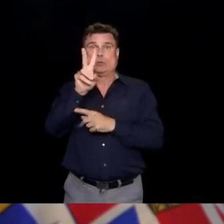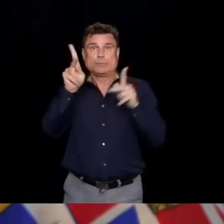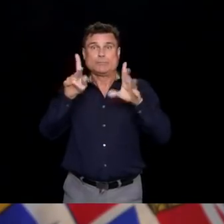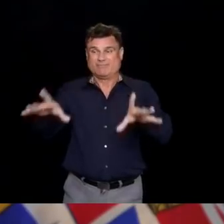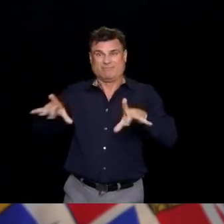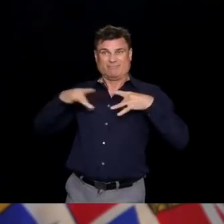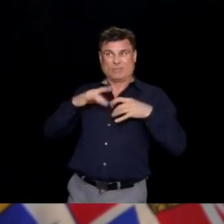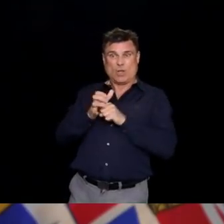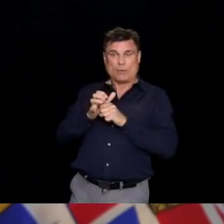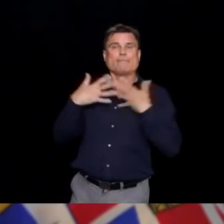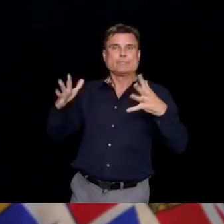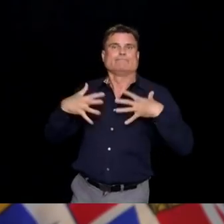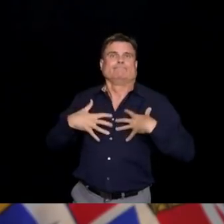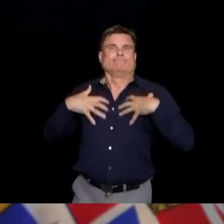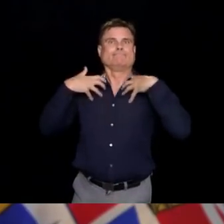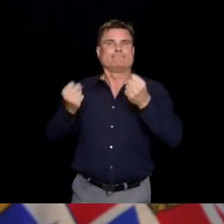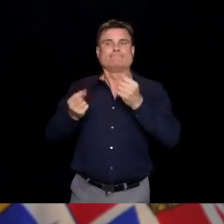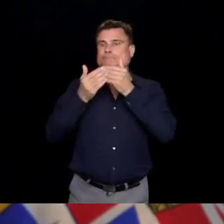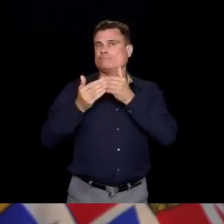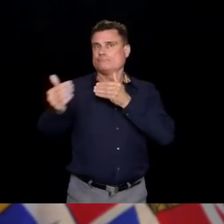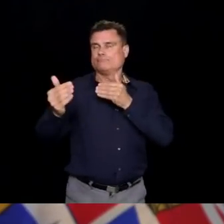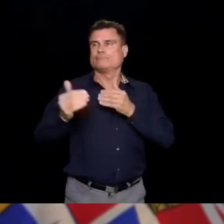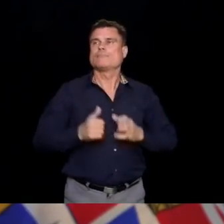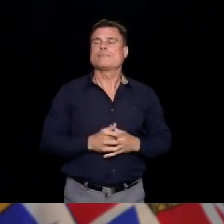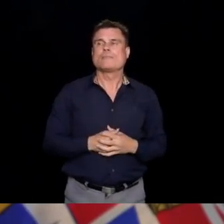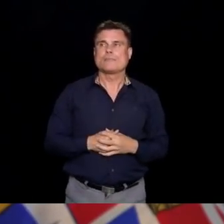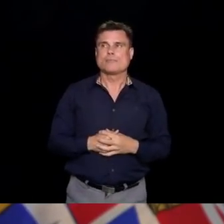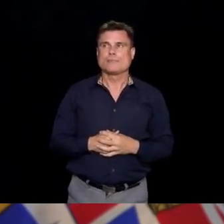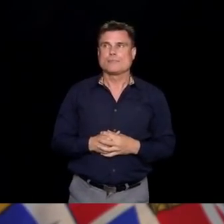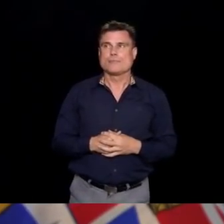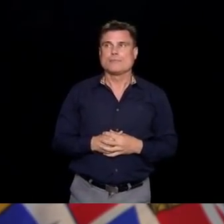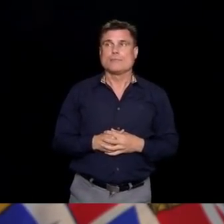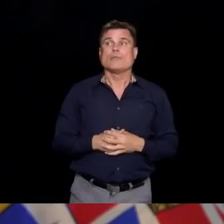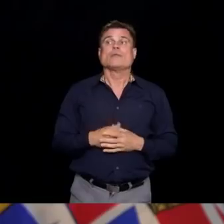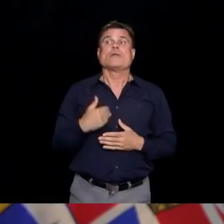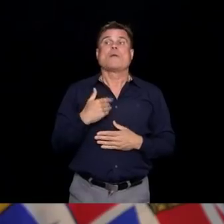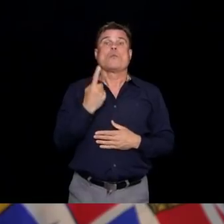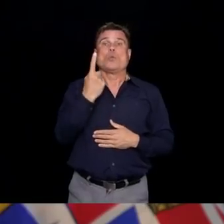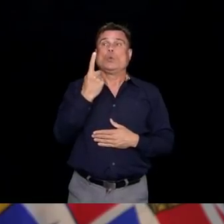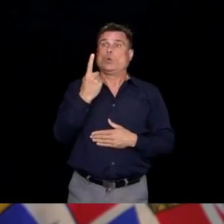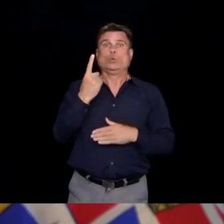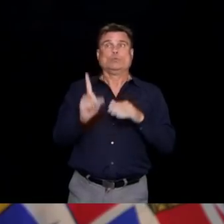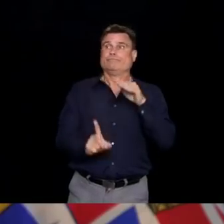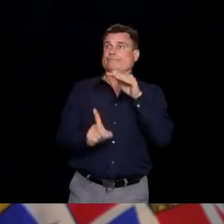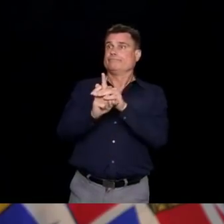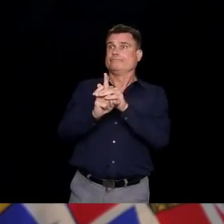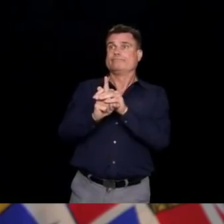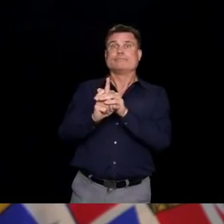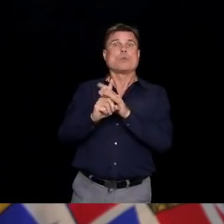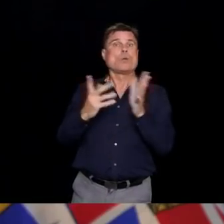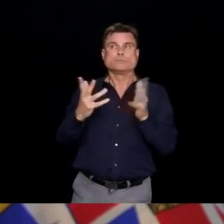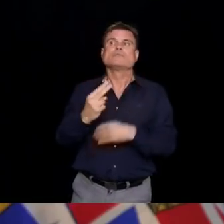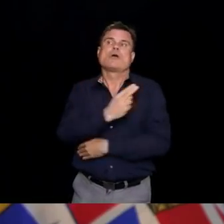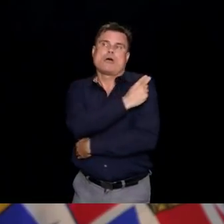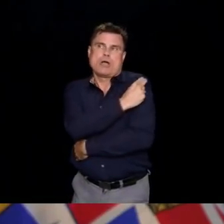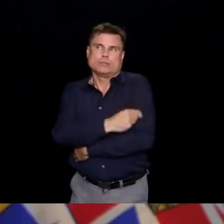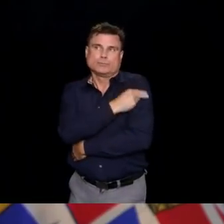one new healthcare associated health break outbreak and that is at the